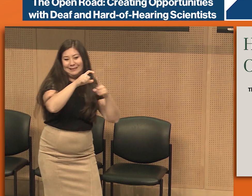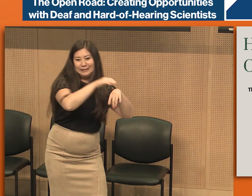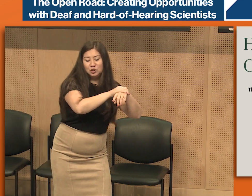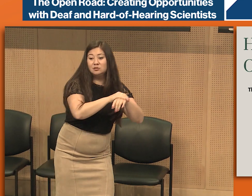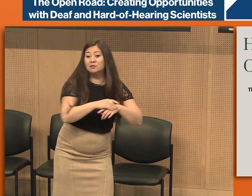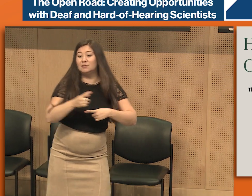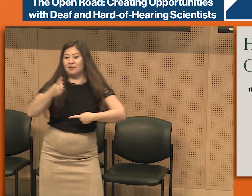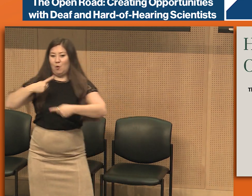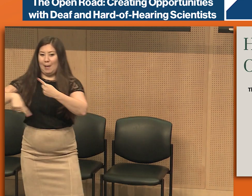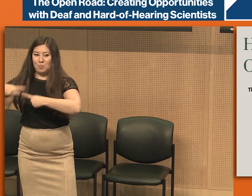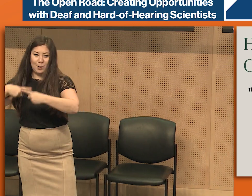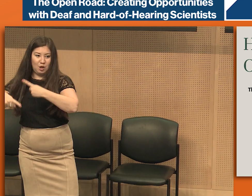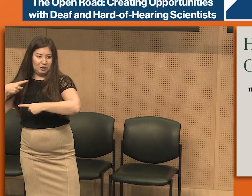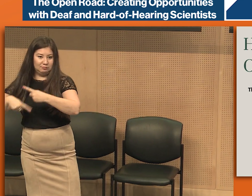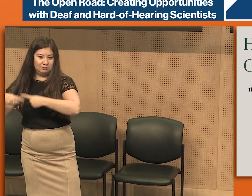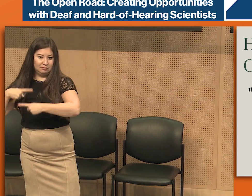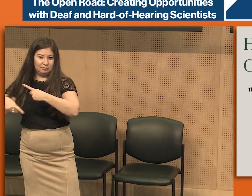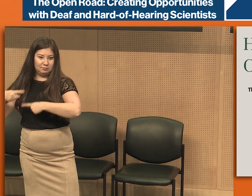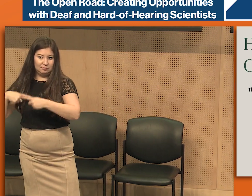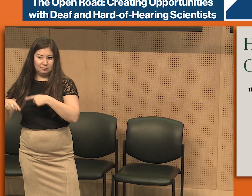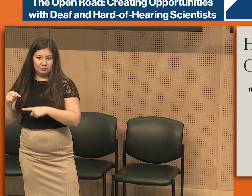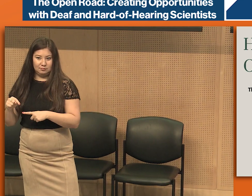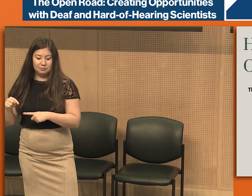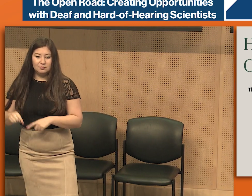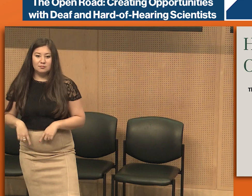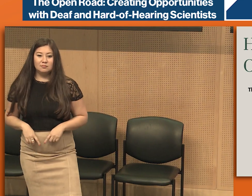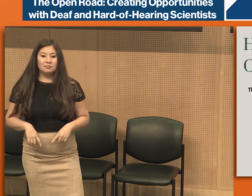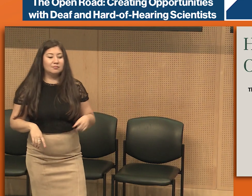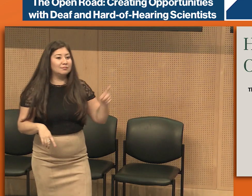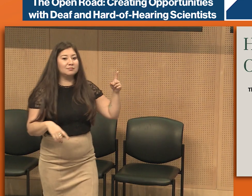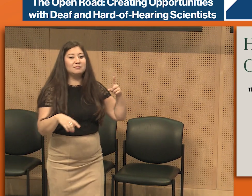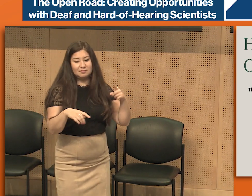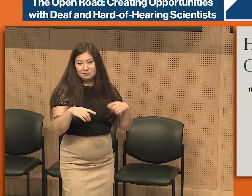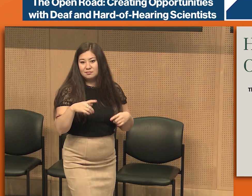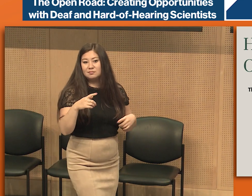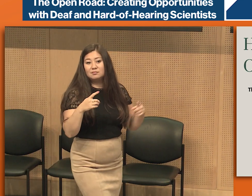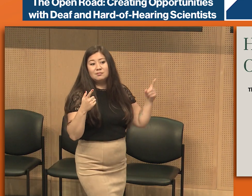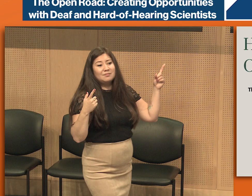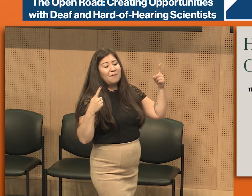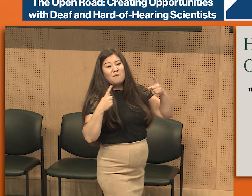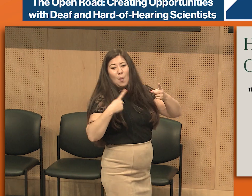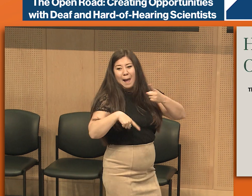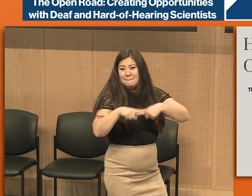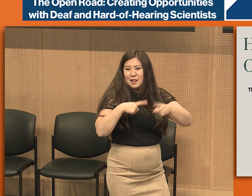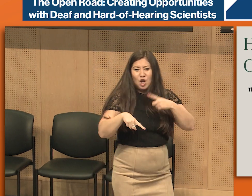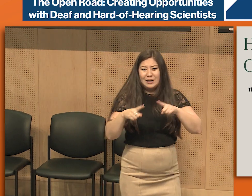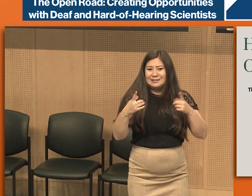We've got the vocabulary word in English and then its meaningful sign in American Sign Language.